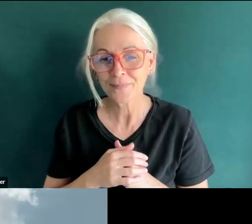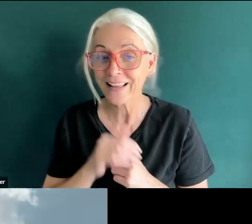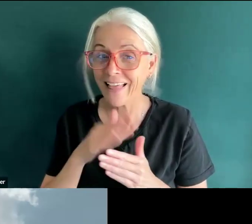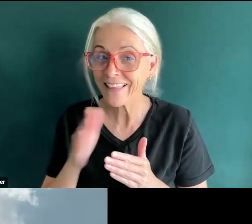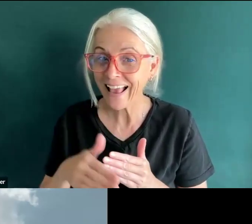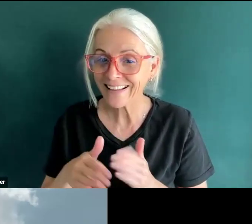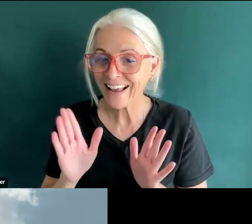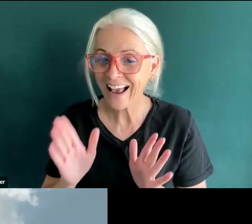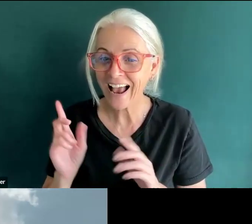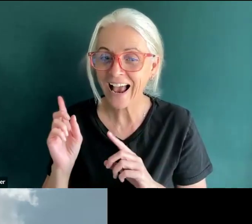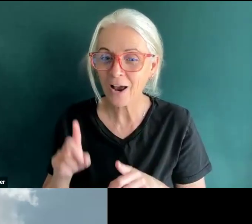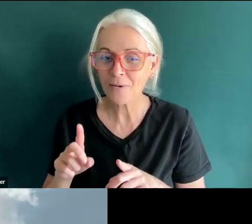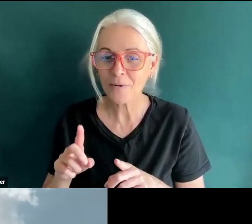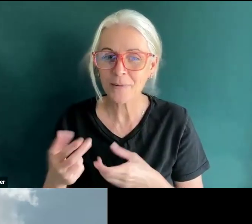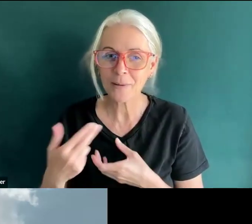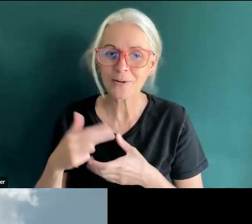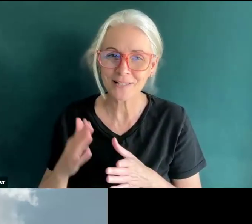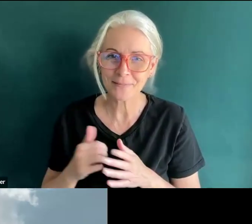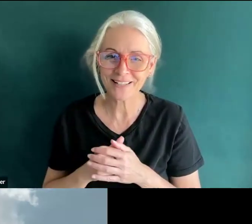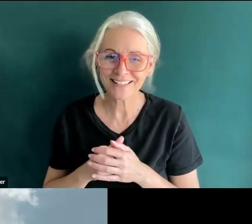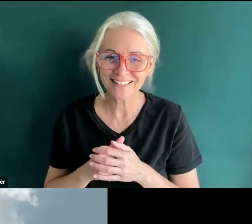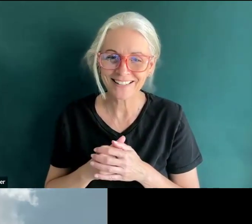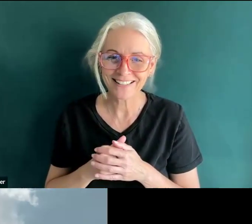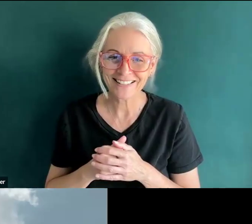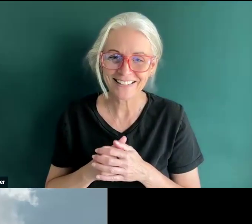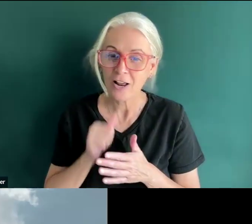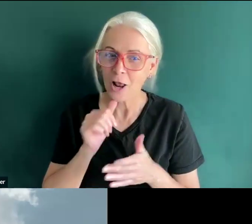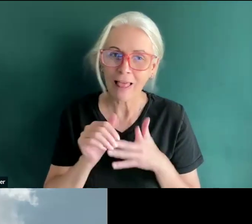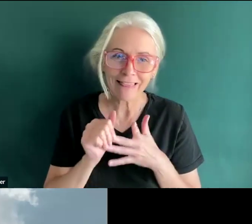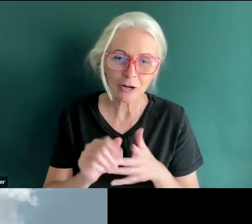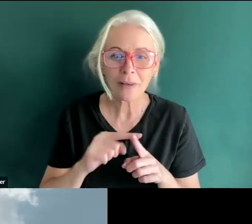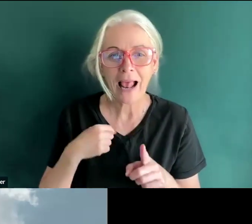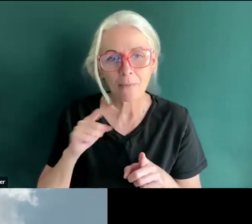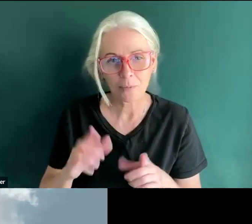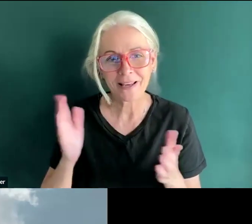and I'll be a participant, so not in a facilitator role, but I'll be here.